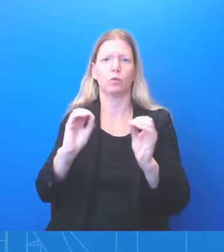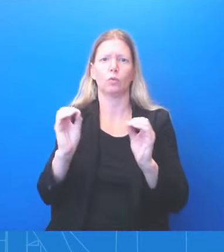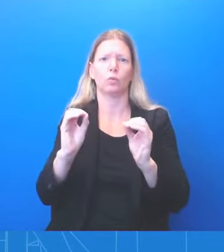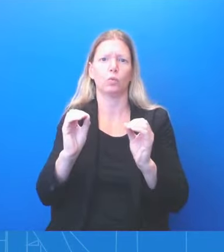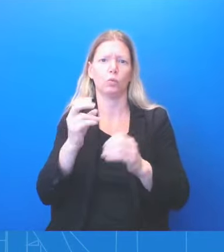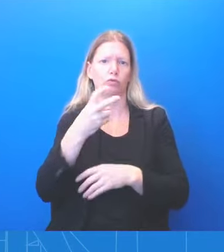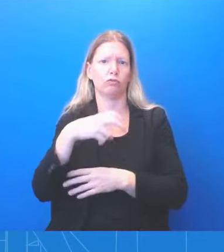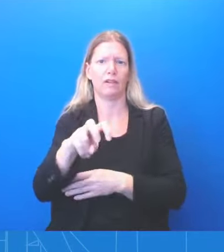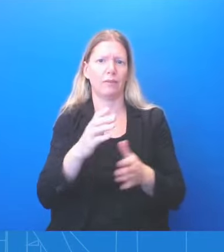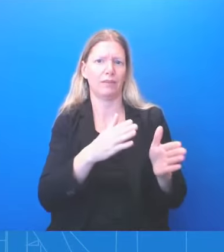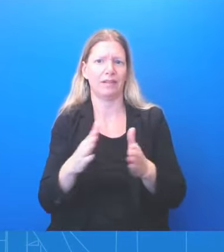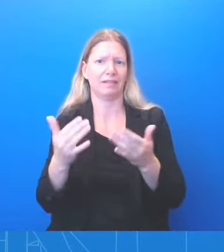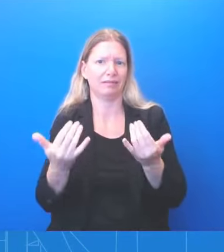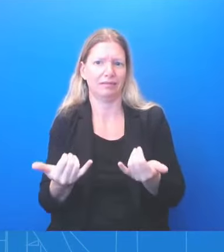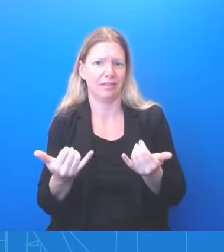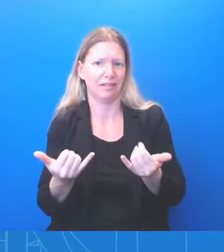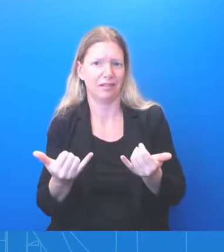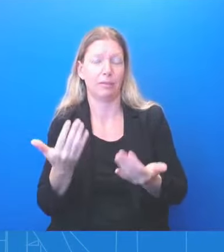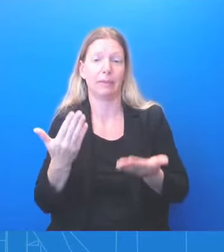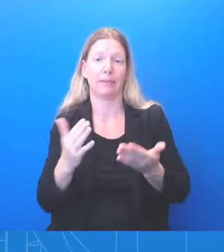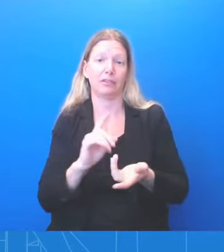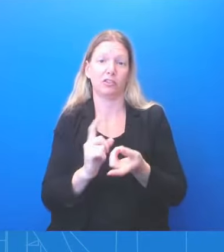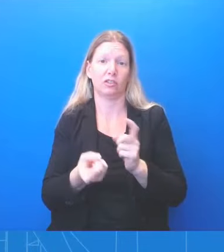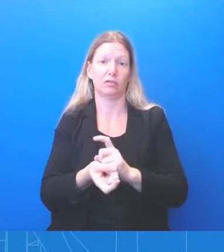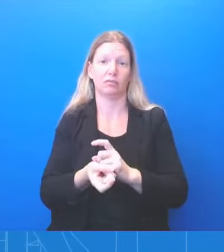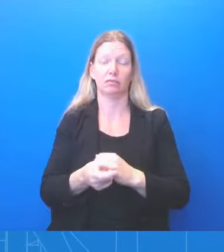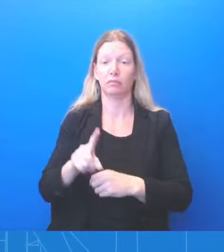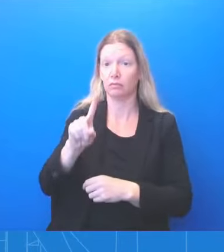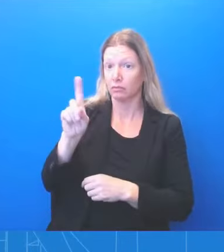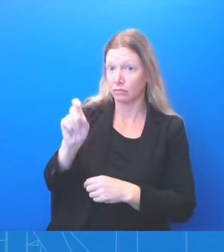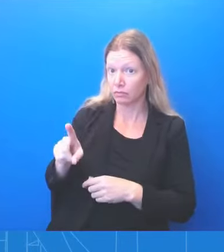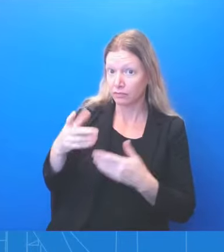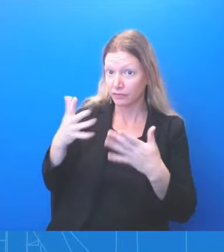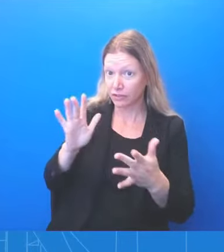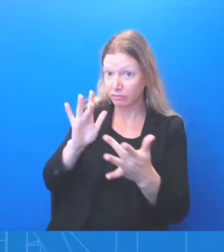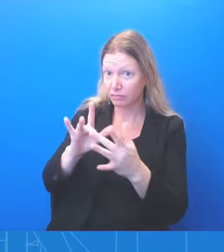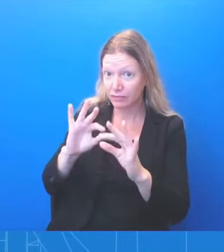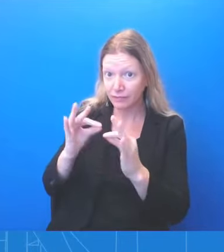to the families of victims or does he have any plans to speak with them? Director Benjamin: As far as I know -- I think the -- the victims are only identified